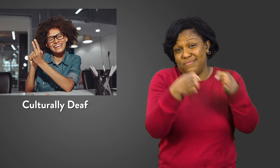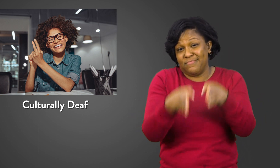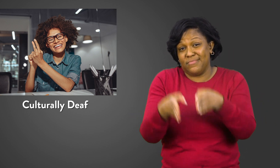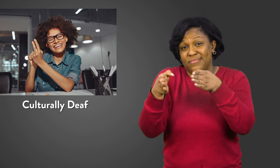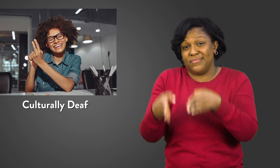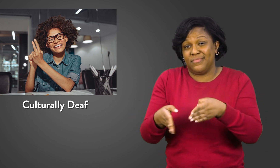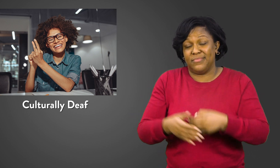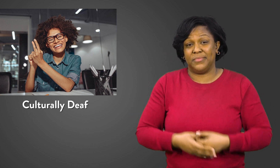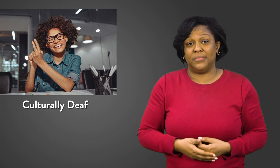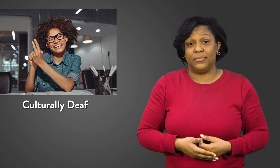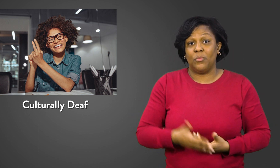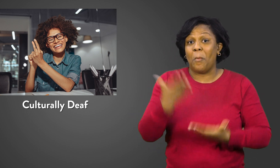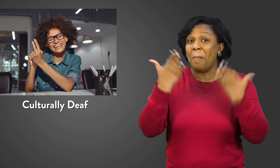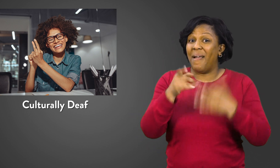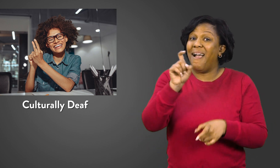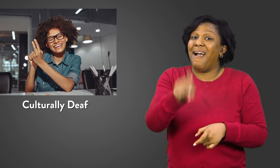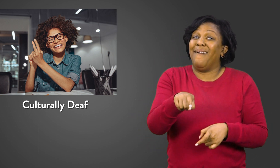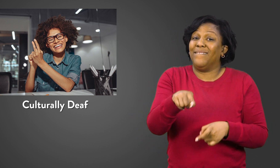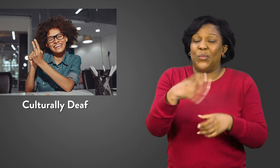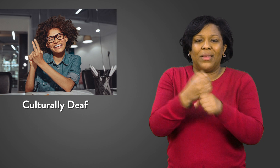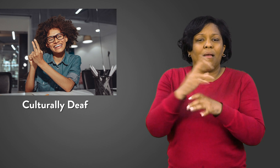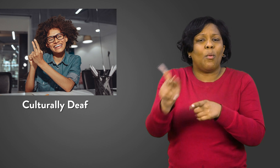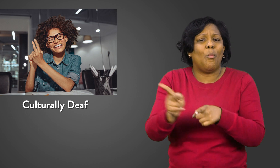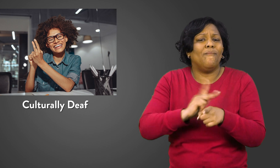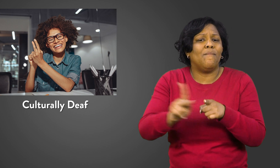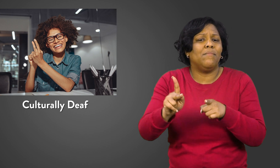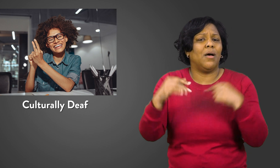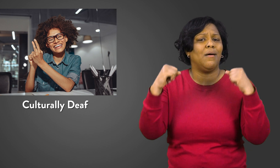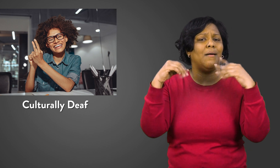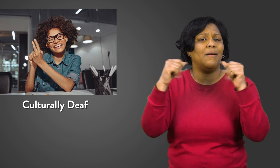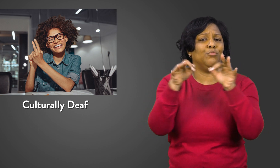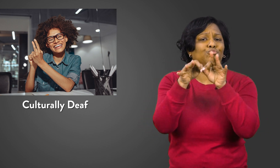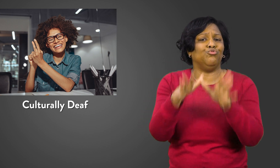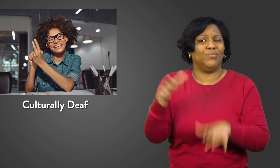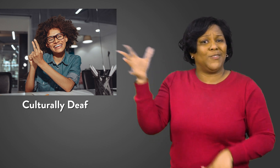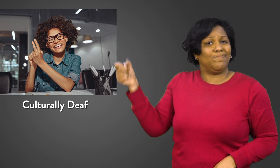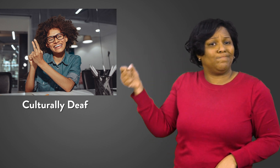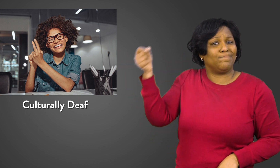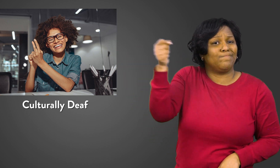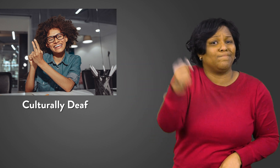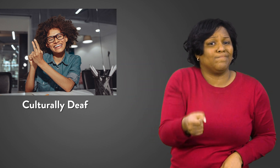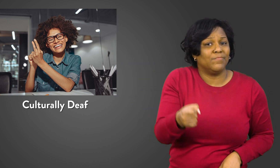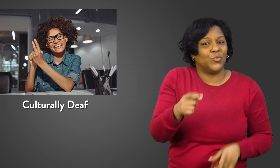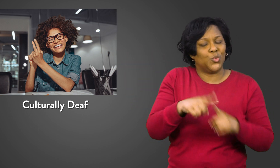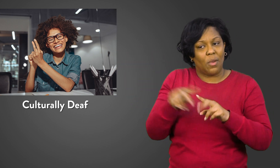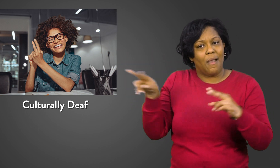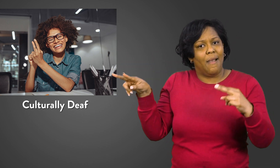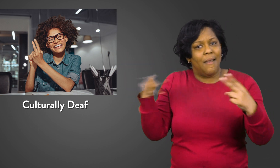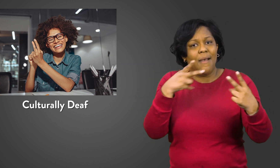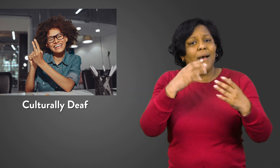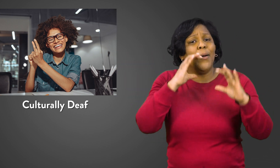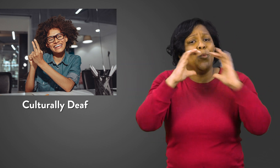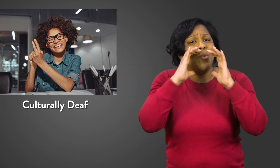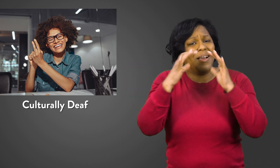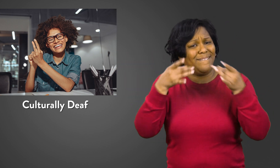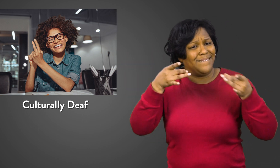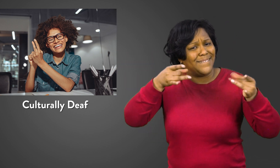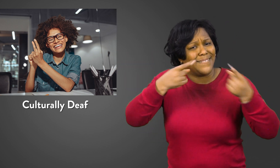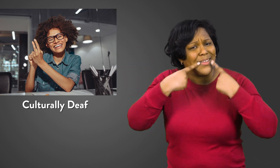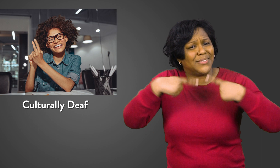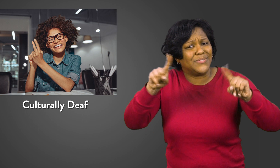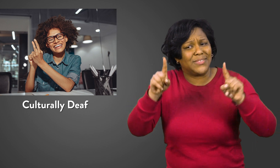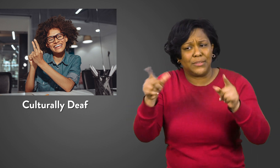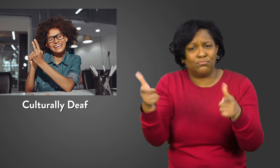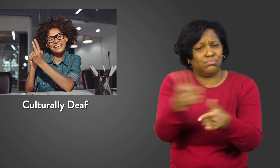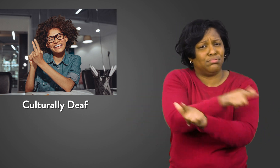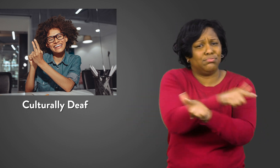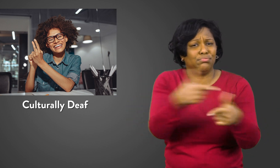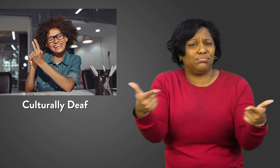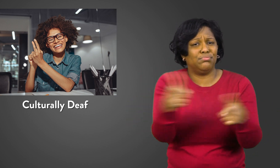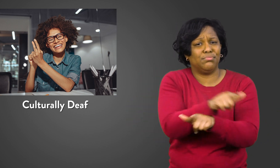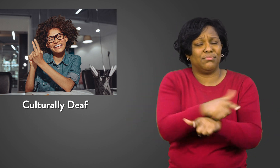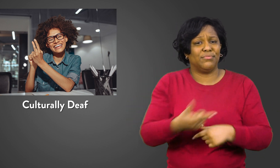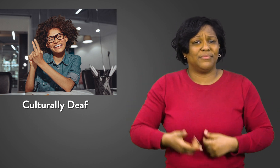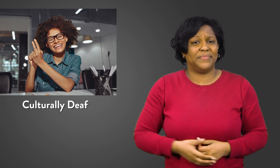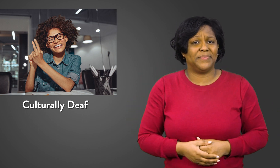and you may need a professional sign language interpreter to effectively communicate.